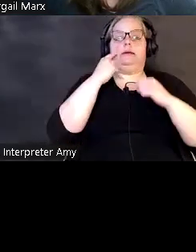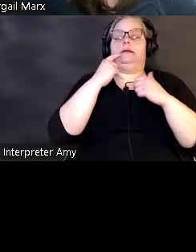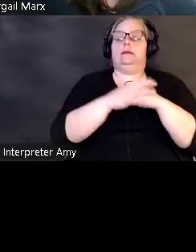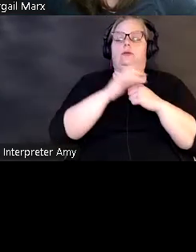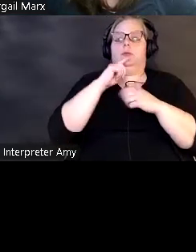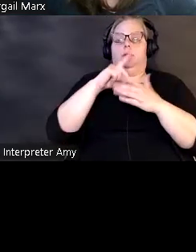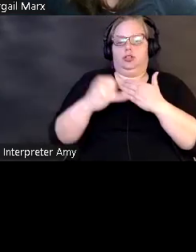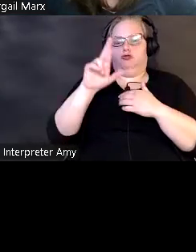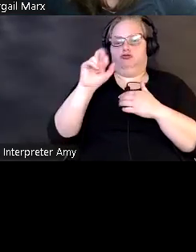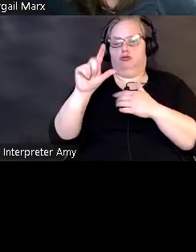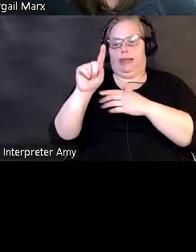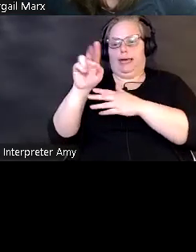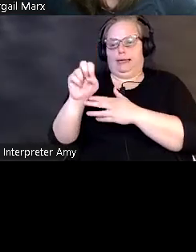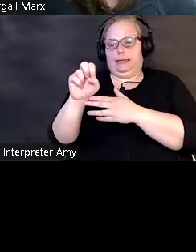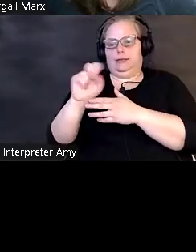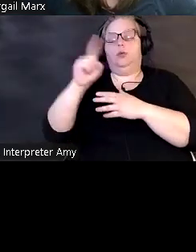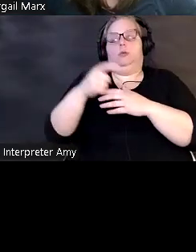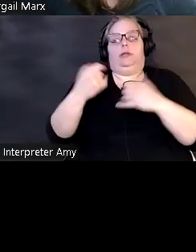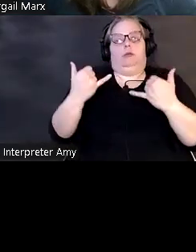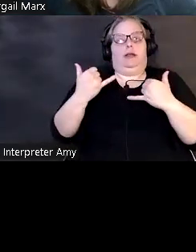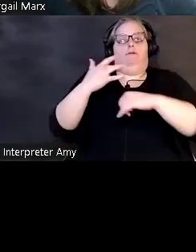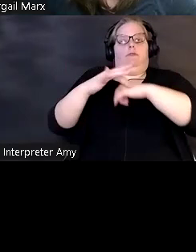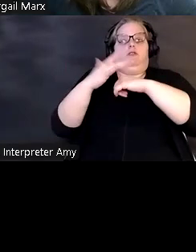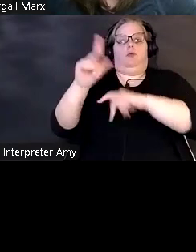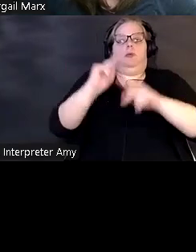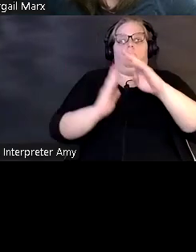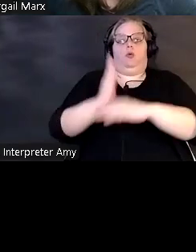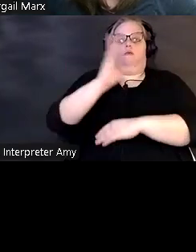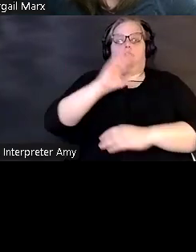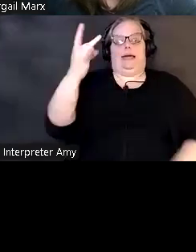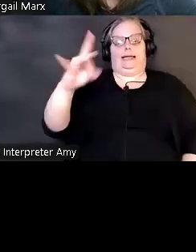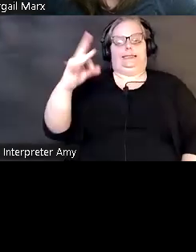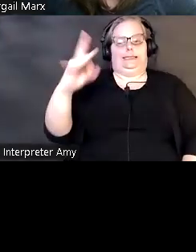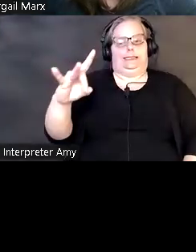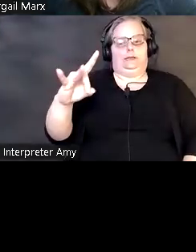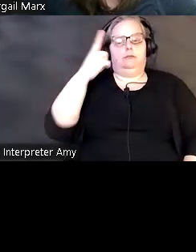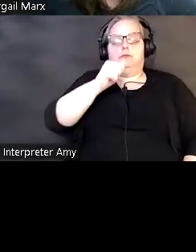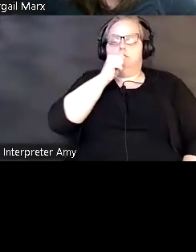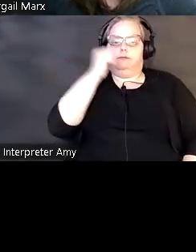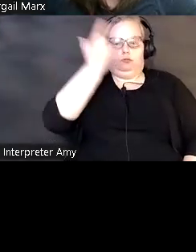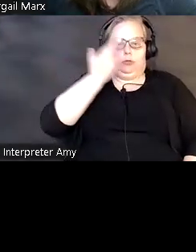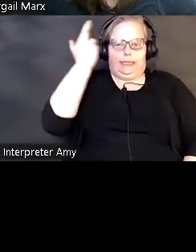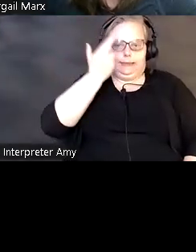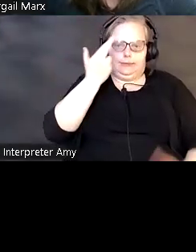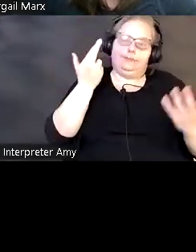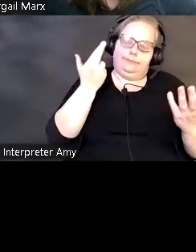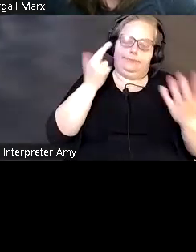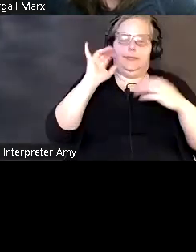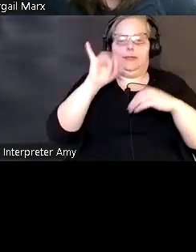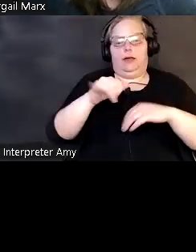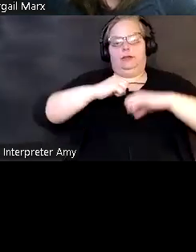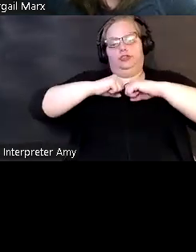for someone over 18 years old because of privacy and kind of those security reasons.